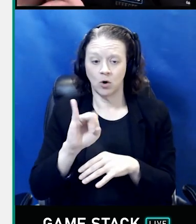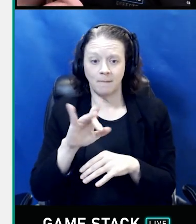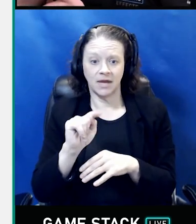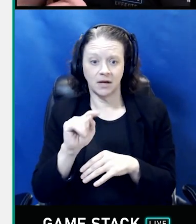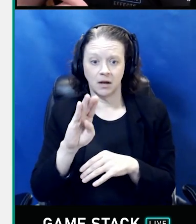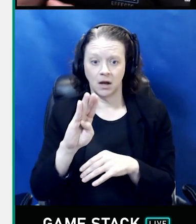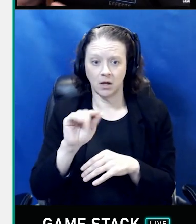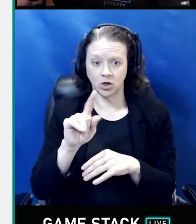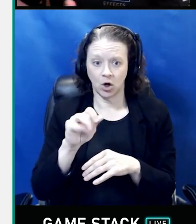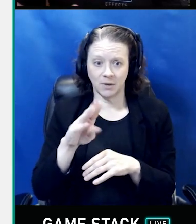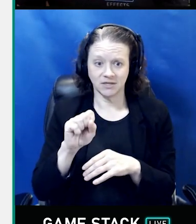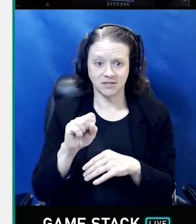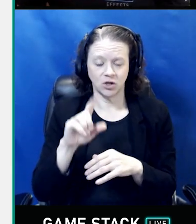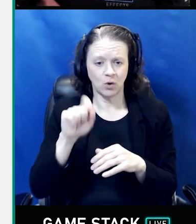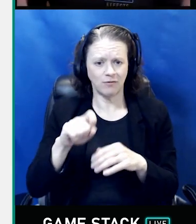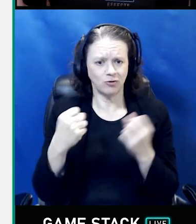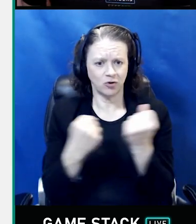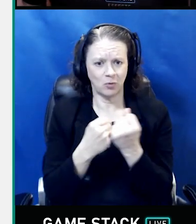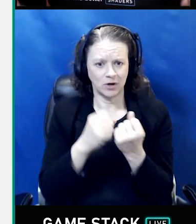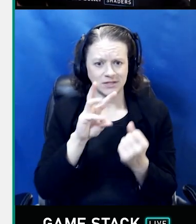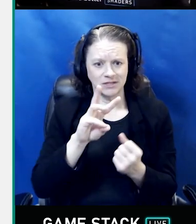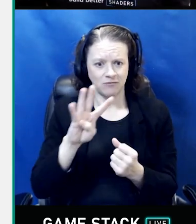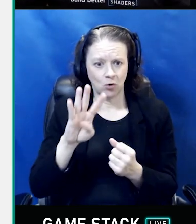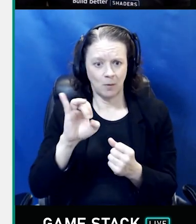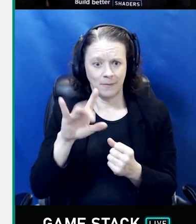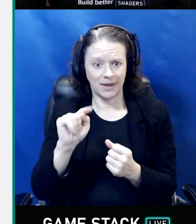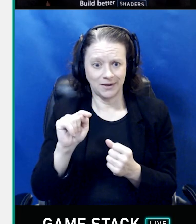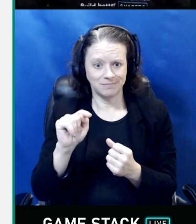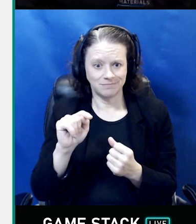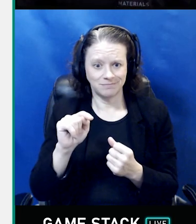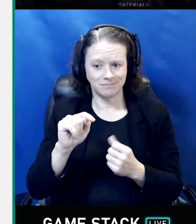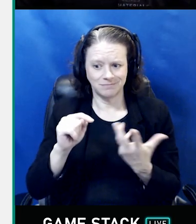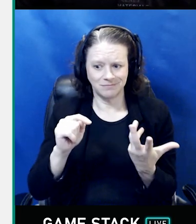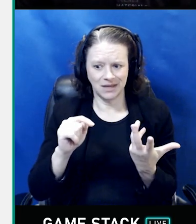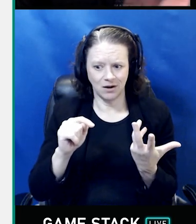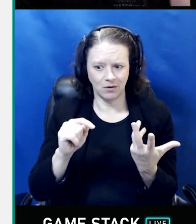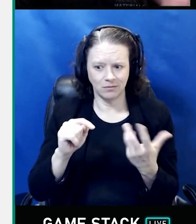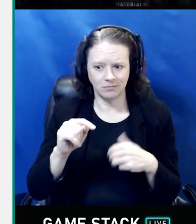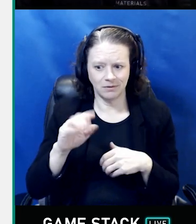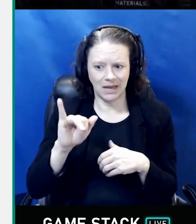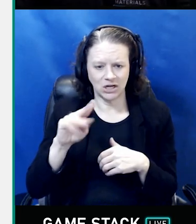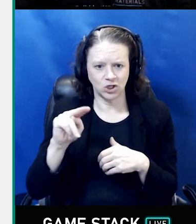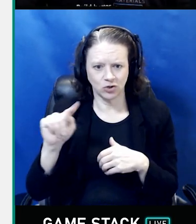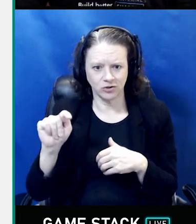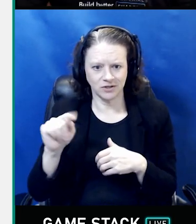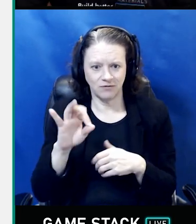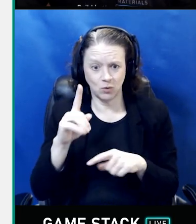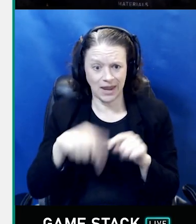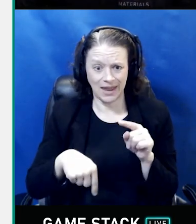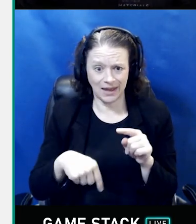If you're on a platform that doesn't, well, obviously you can't use 64-bit atomics, because that's a prerequisite. A little less intuitive,